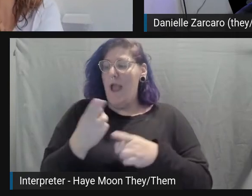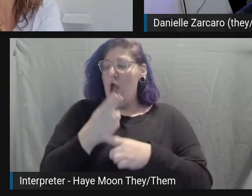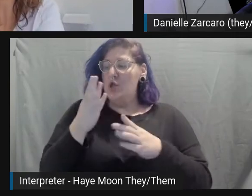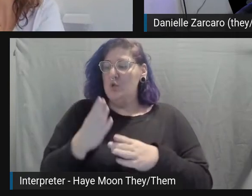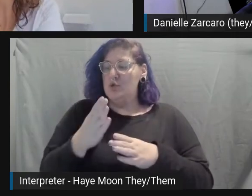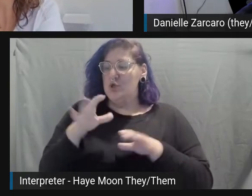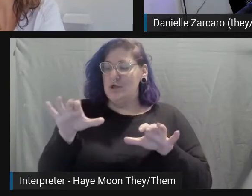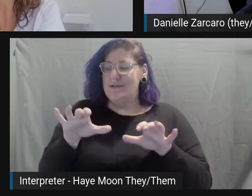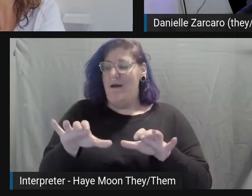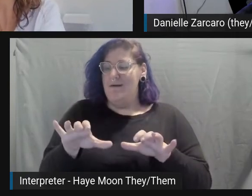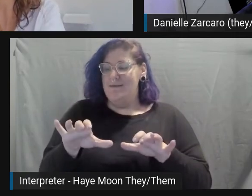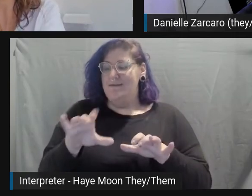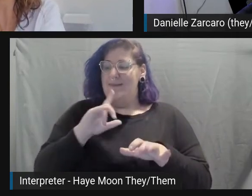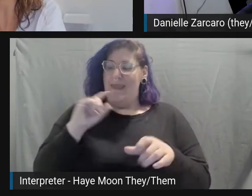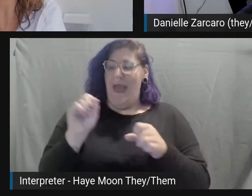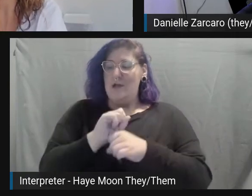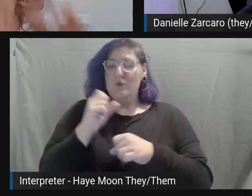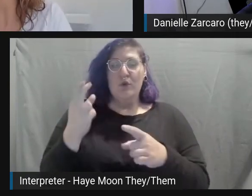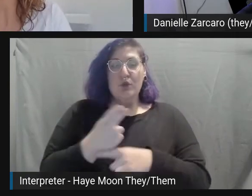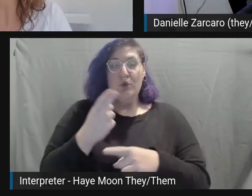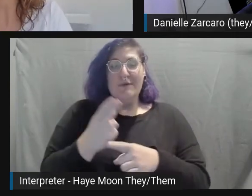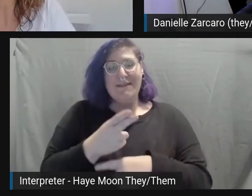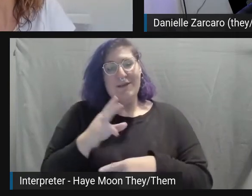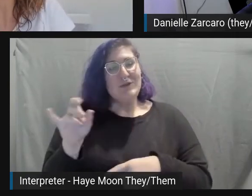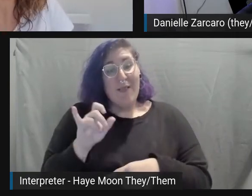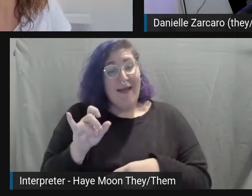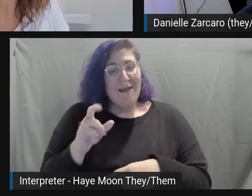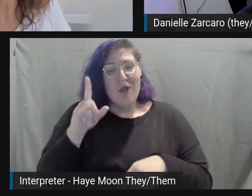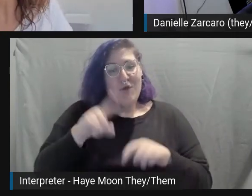You can't test for keyboard navigation without manually navigating through a product.